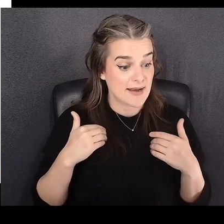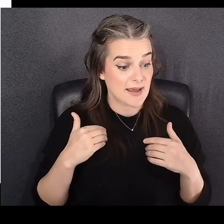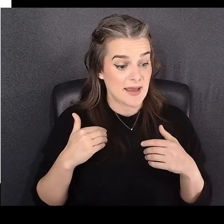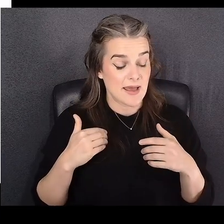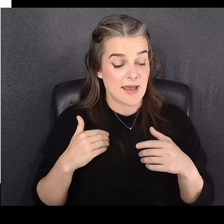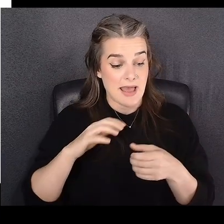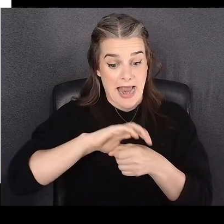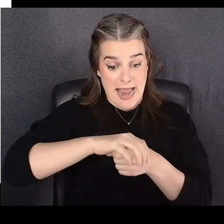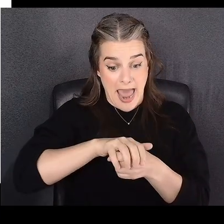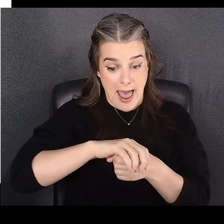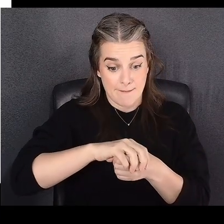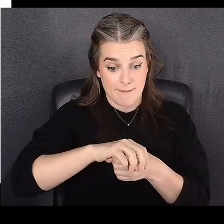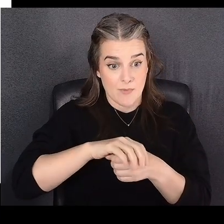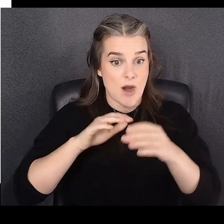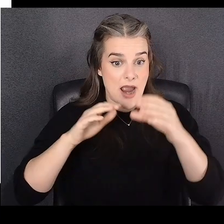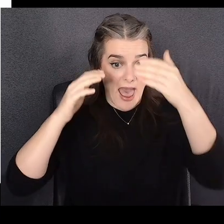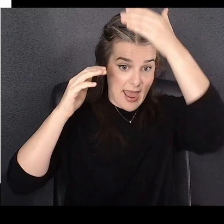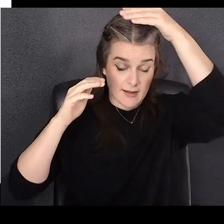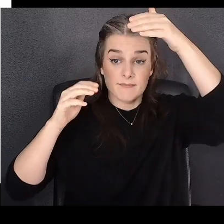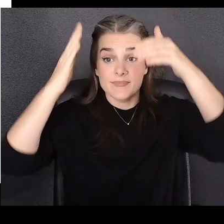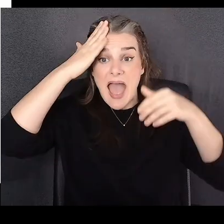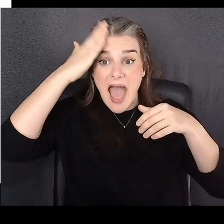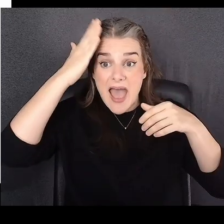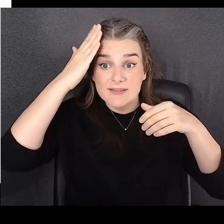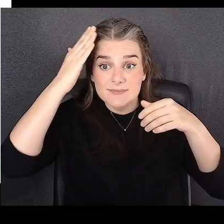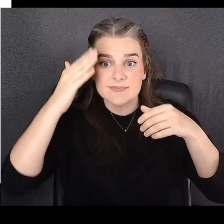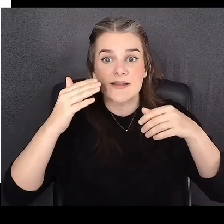to actively engage in painting. We've done it with cuffs.